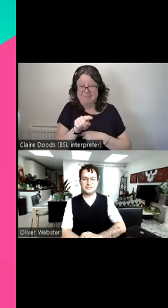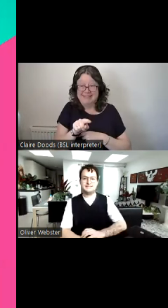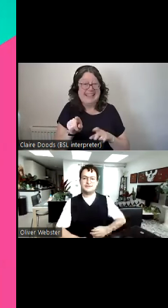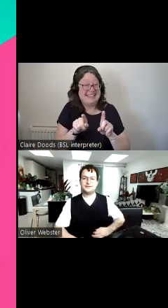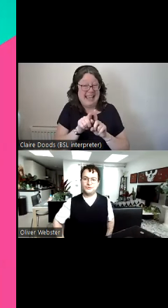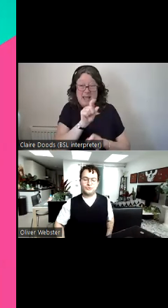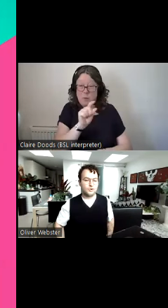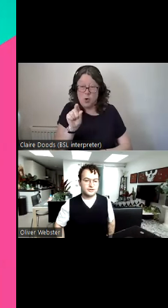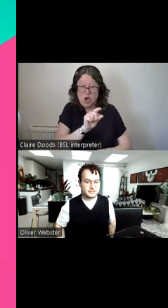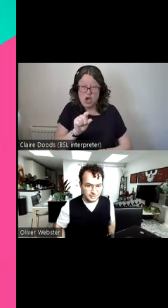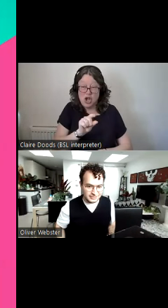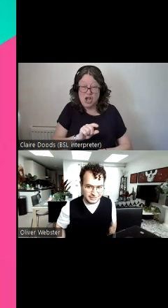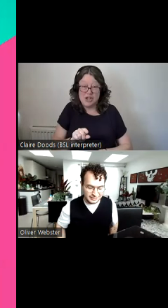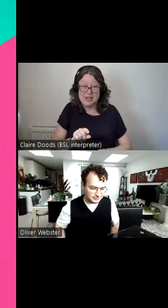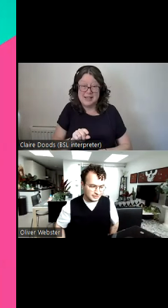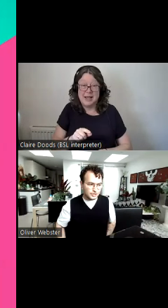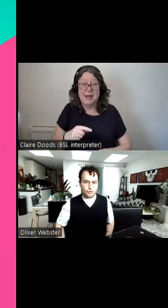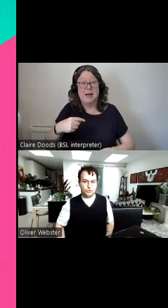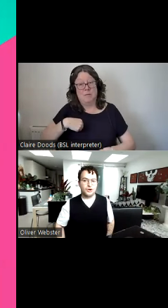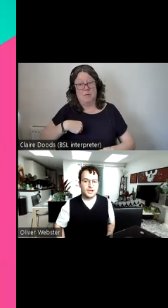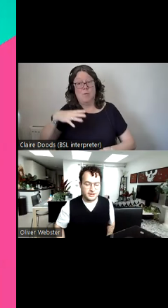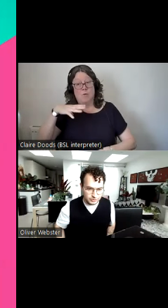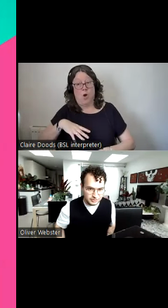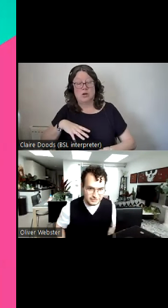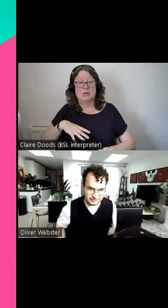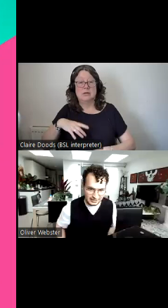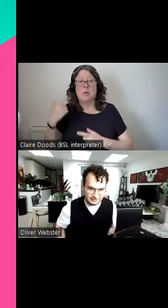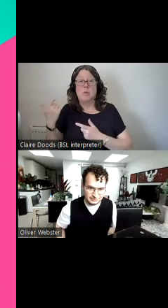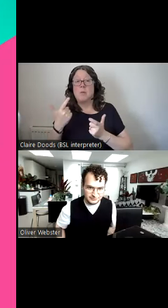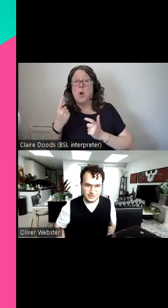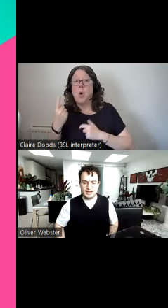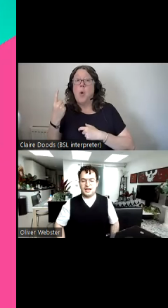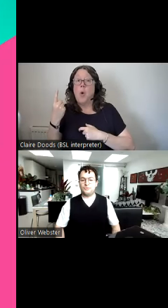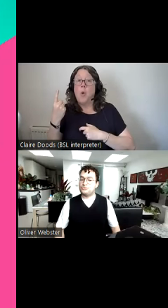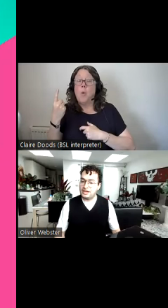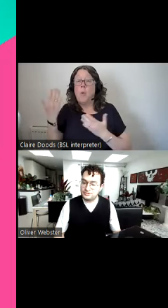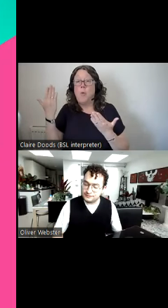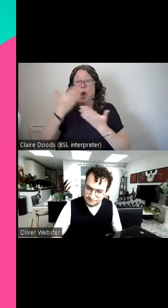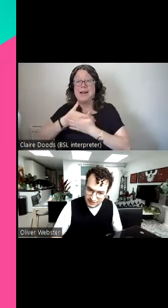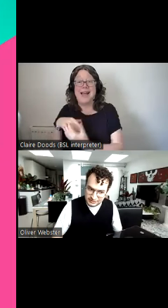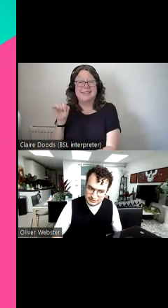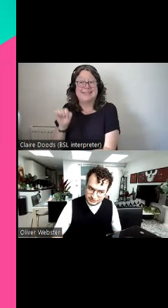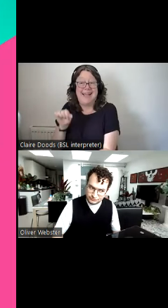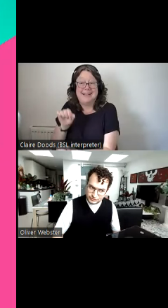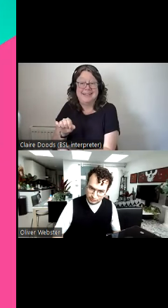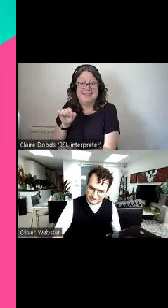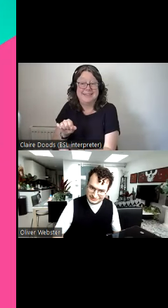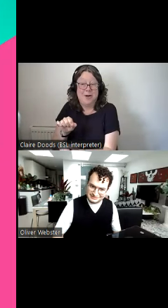you're either looking for one night stand or a one nightstand, which will get you some very different responses.